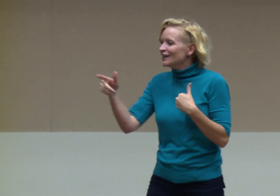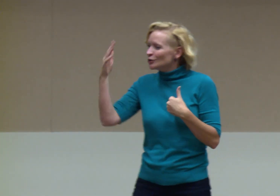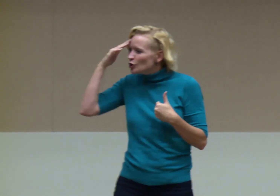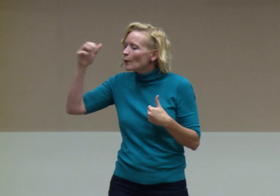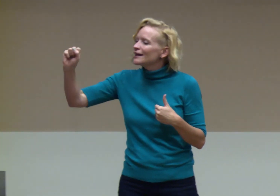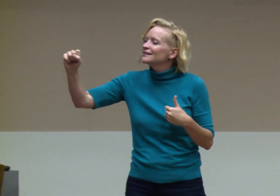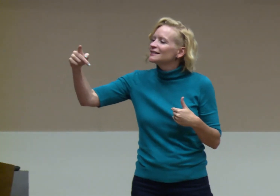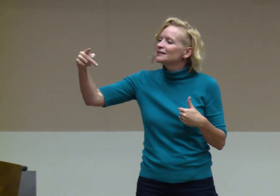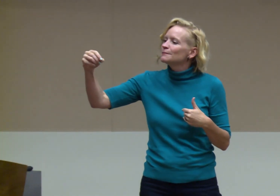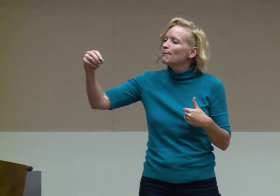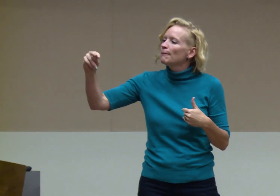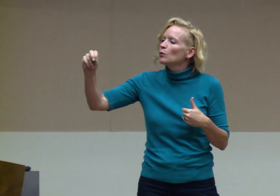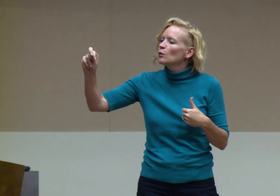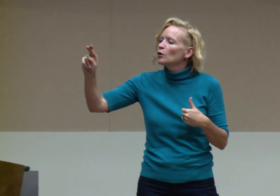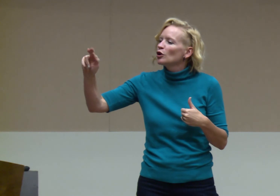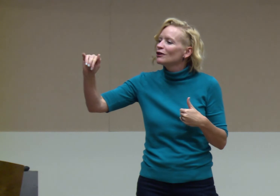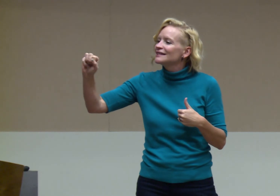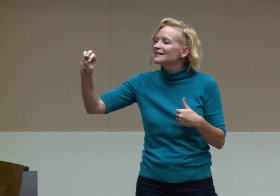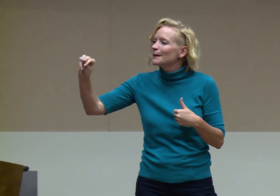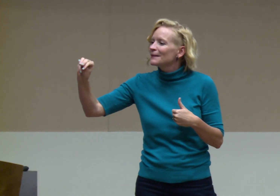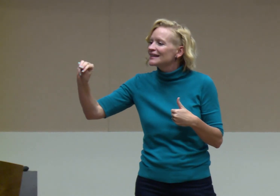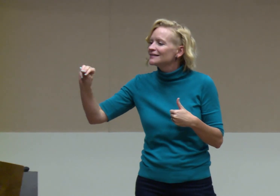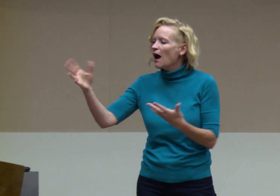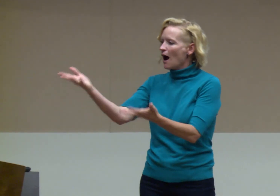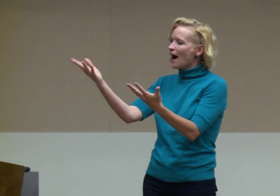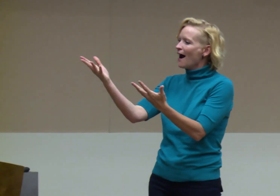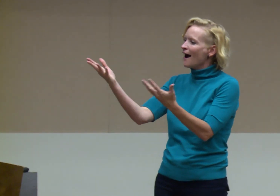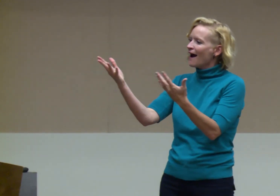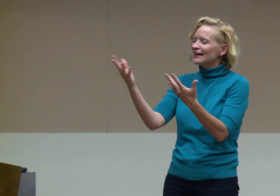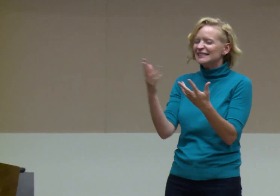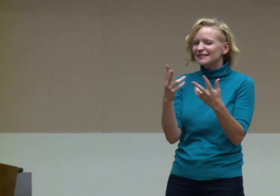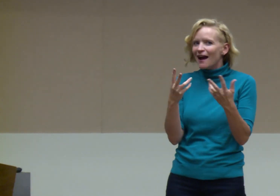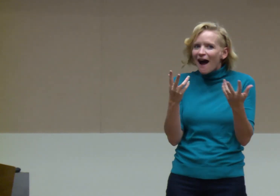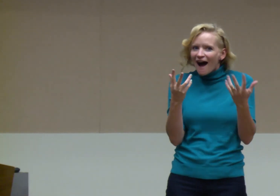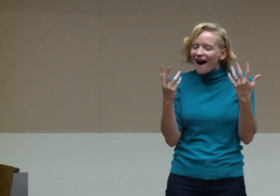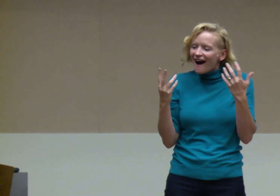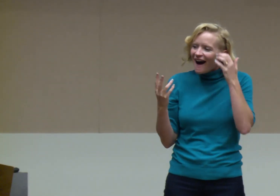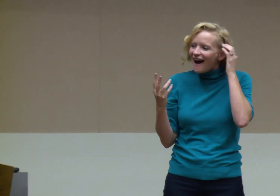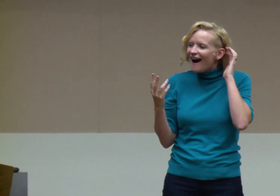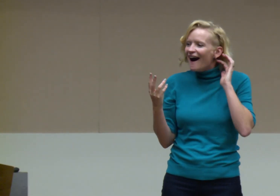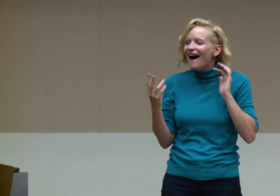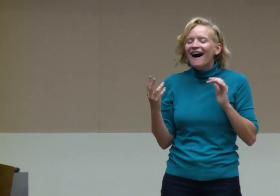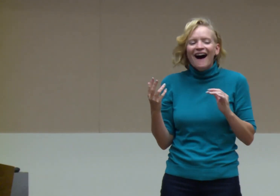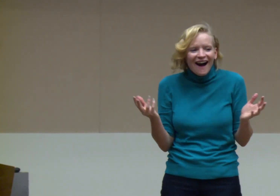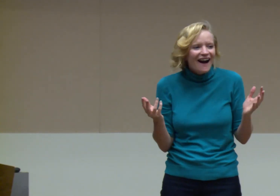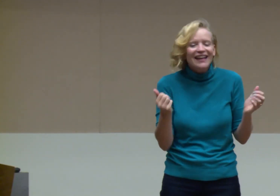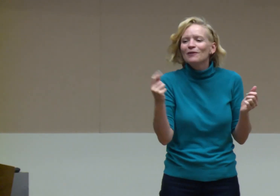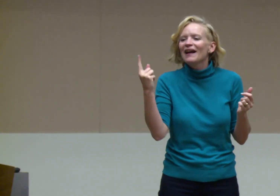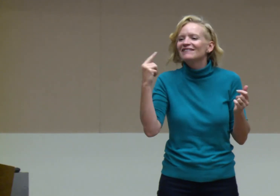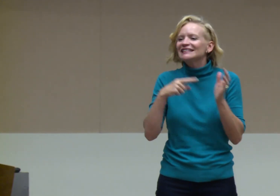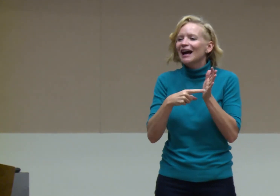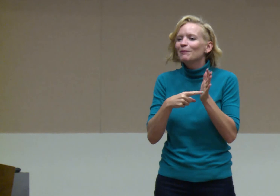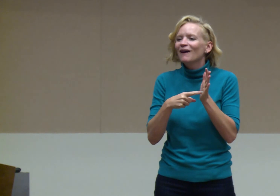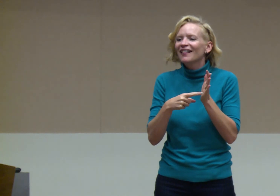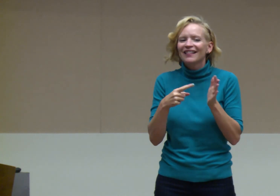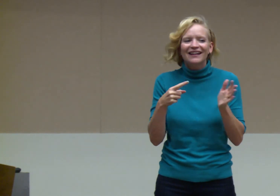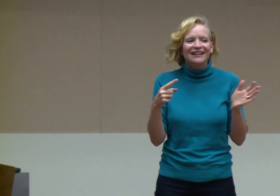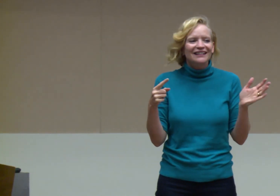Yes, do you know what a spoonerism is? Anyone? Anyone have an example of a spoonerism?